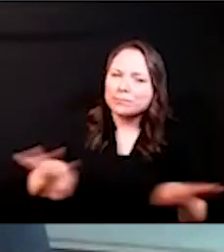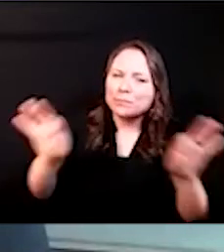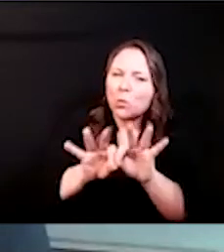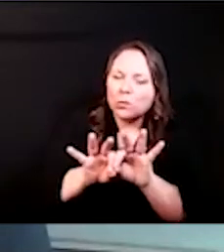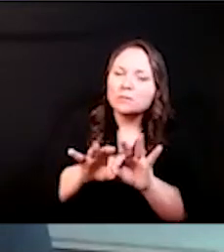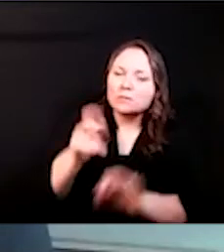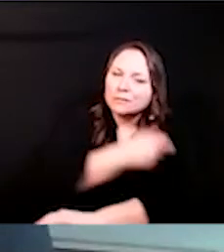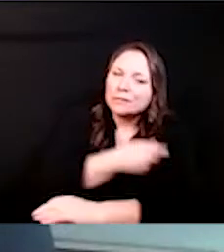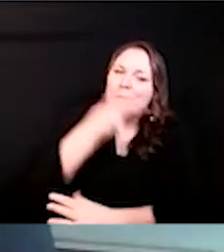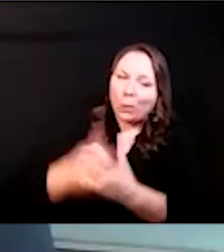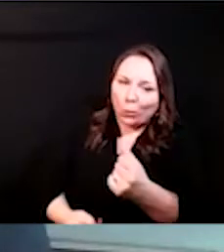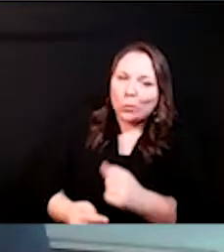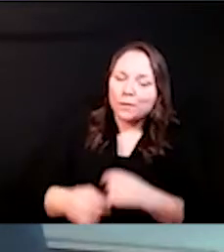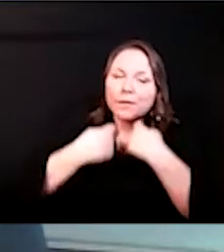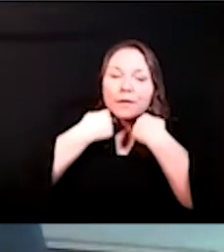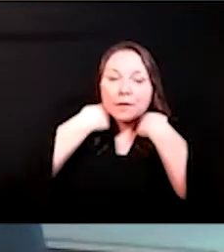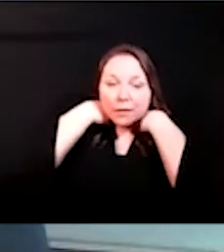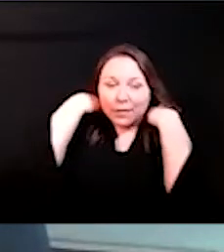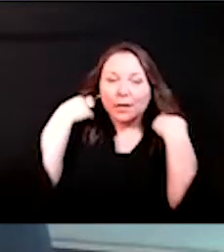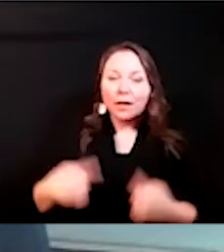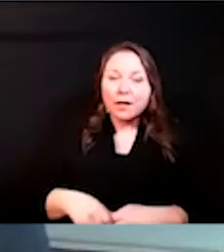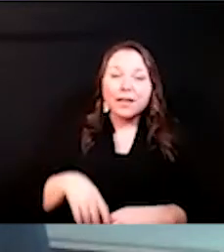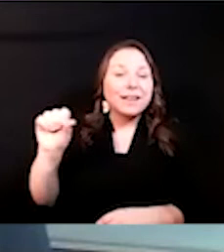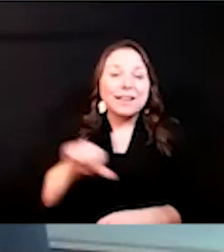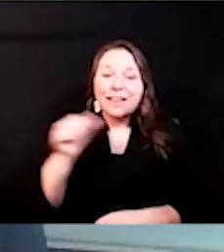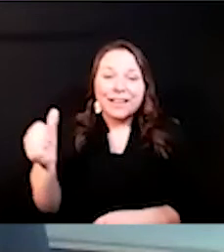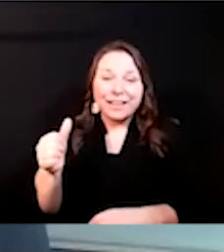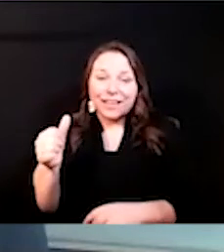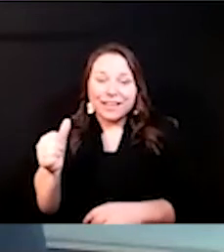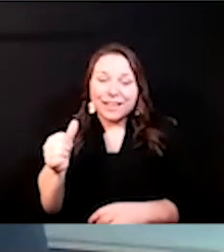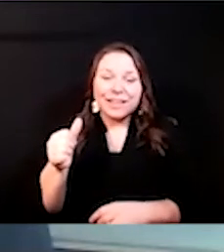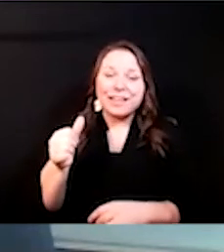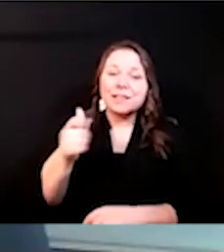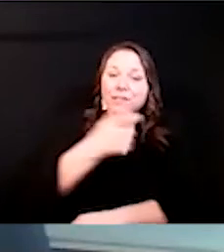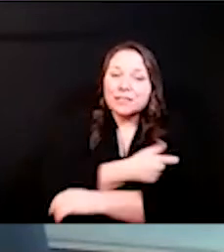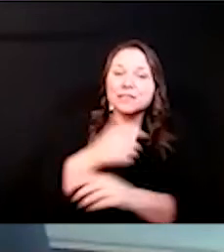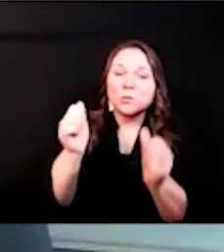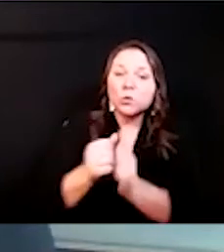AVAILABLE IN THE UNITED STATES RIGHT NOW. SO ACTUALLY, ANY SHOT, FOR THAT MATTER, THAT'S PART OF A TWO-DOSE SERIES,